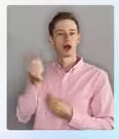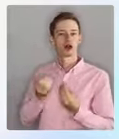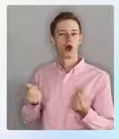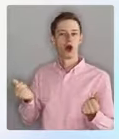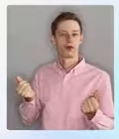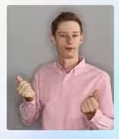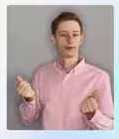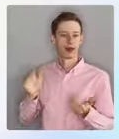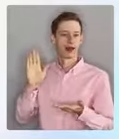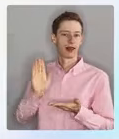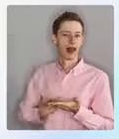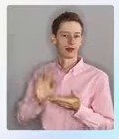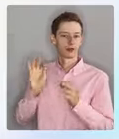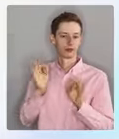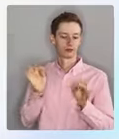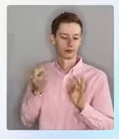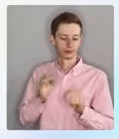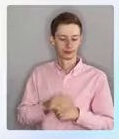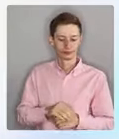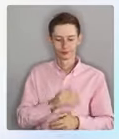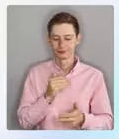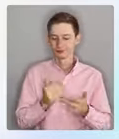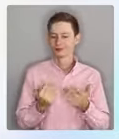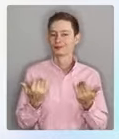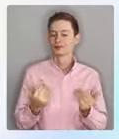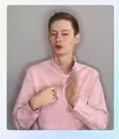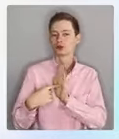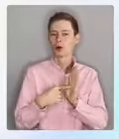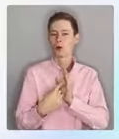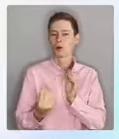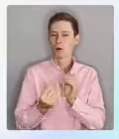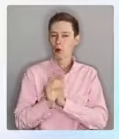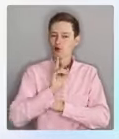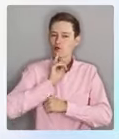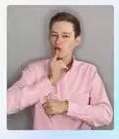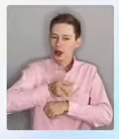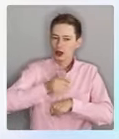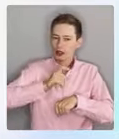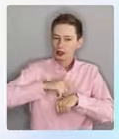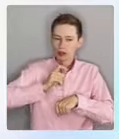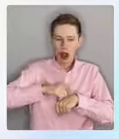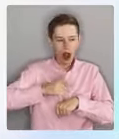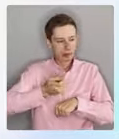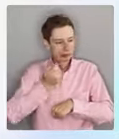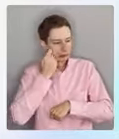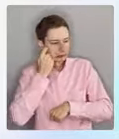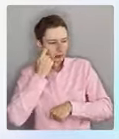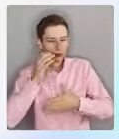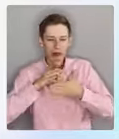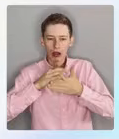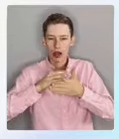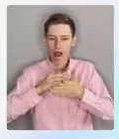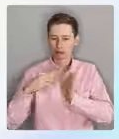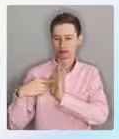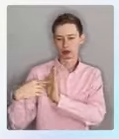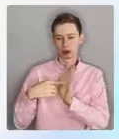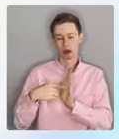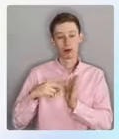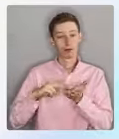Destinations are core to our strategy to display more real-time, relevant content to users.